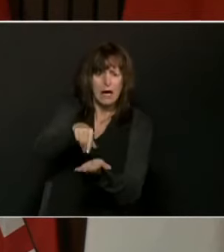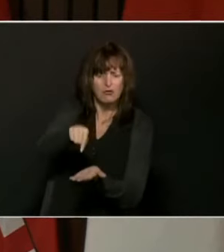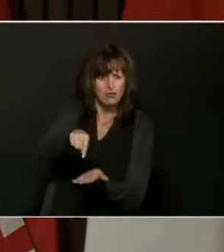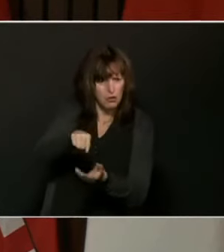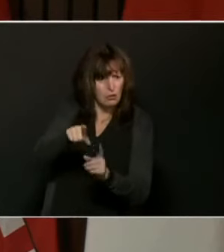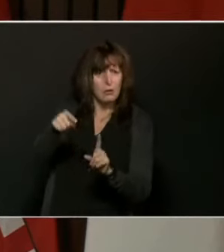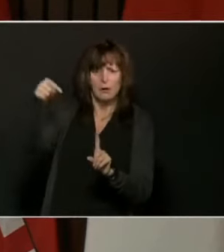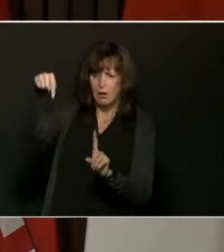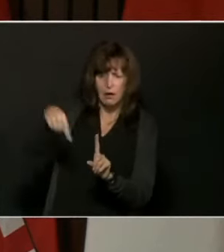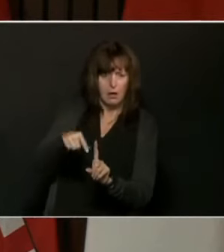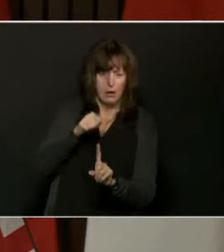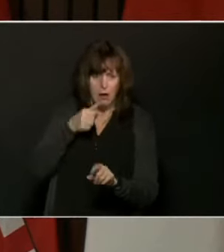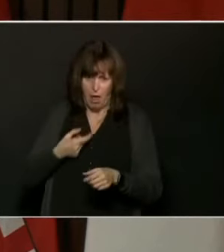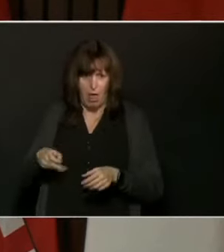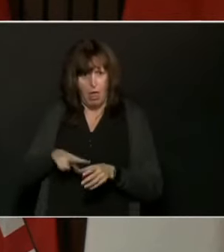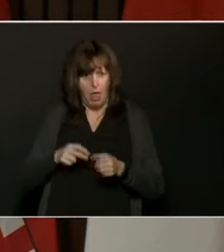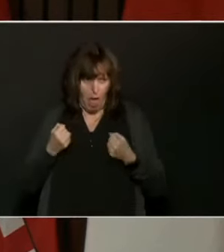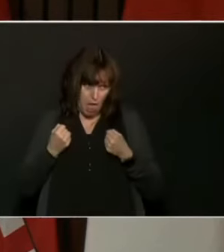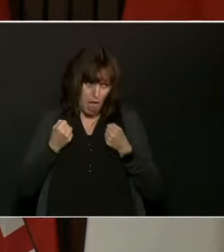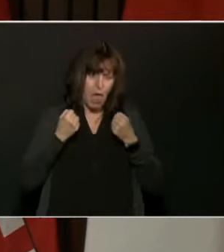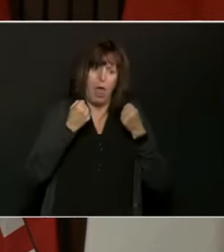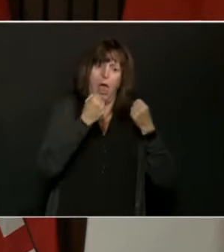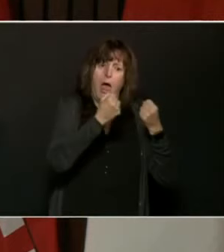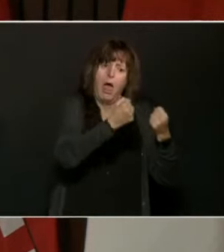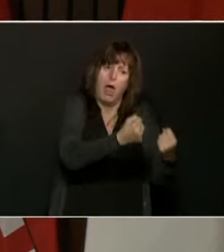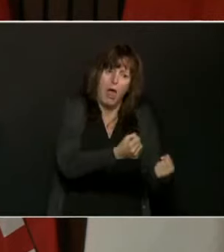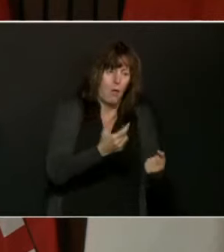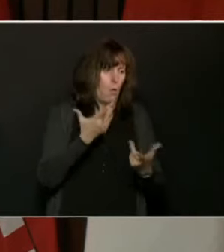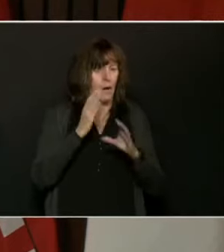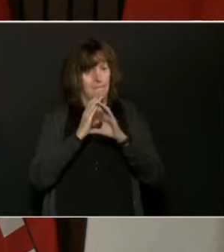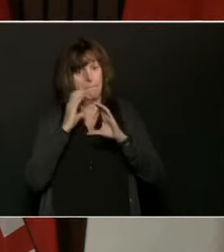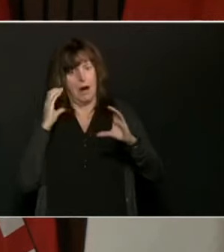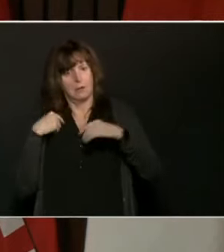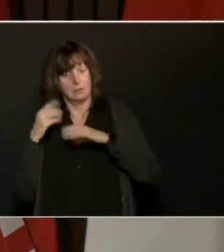INFECTION, AND COMMUNITY CENTRES